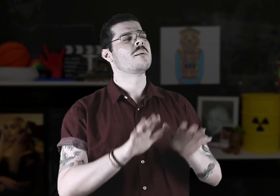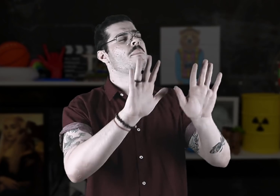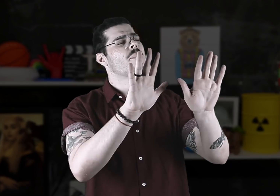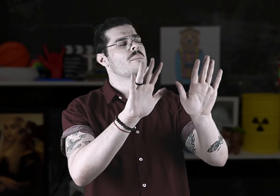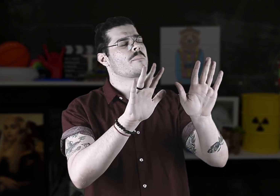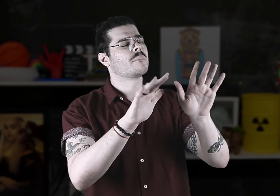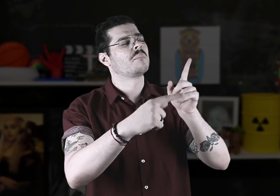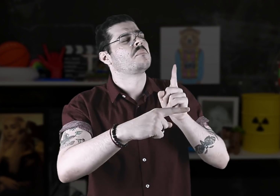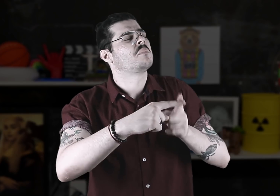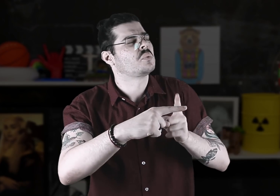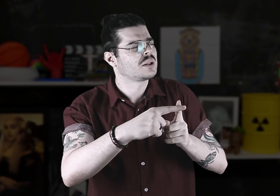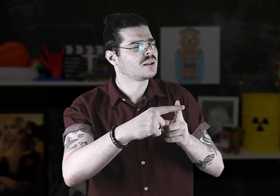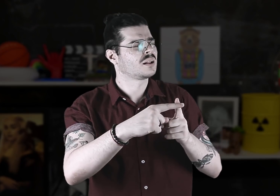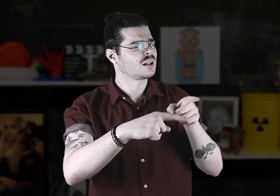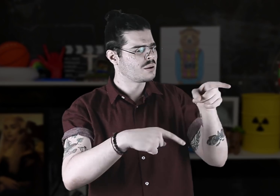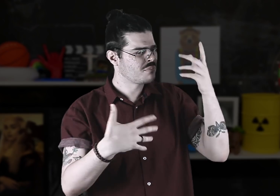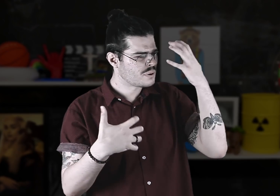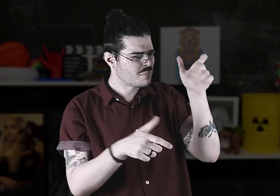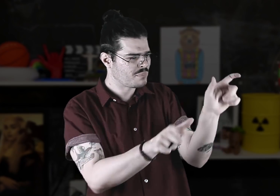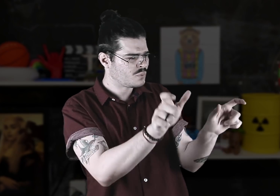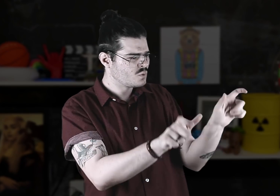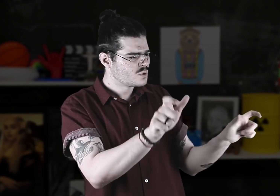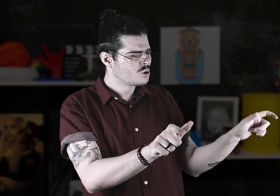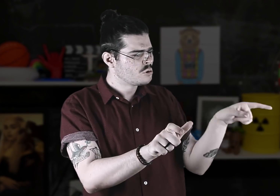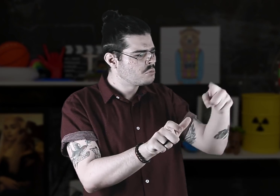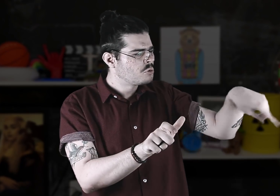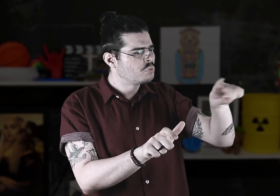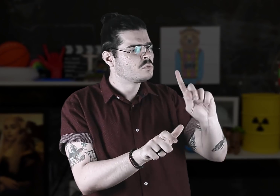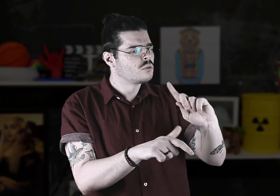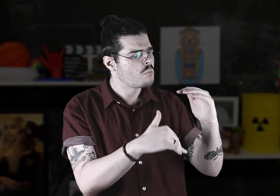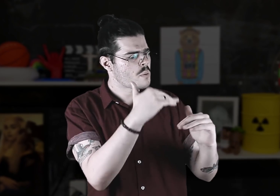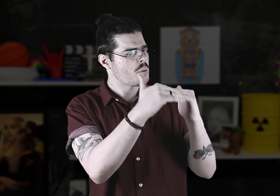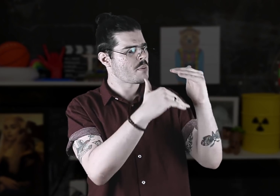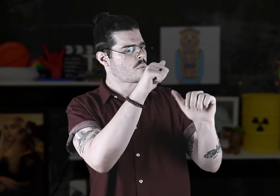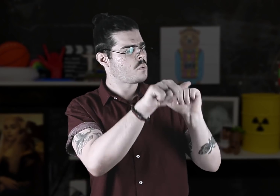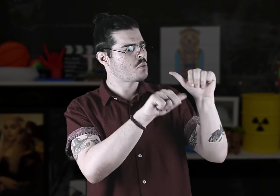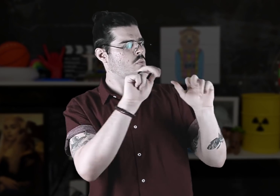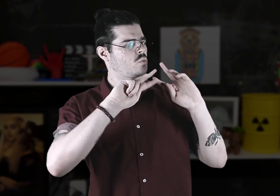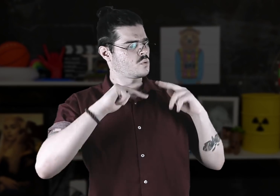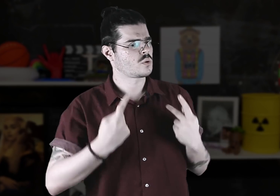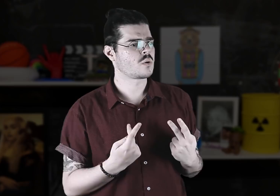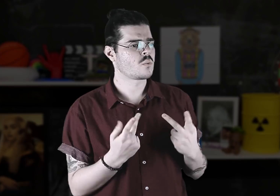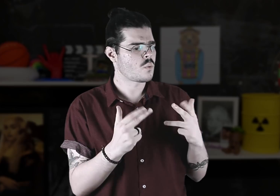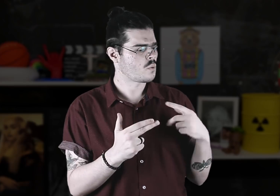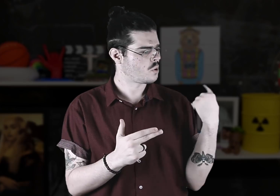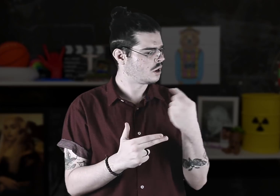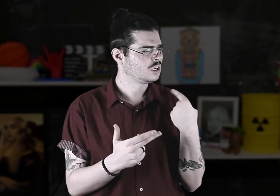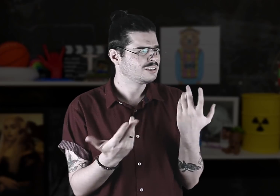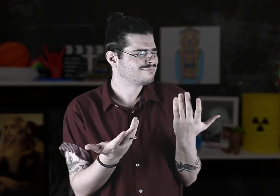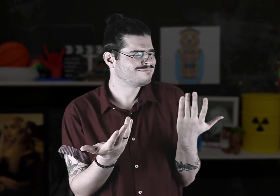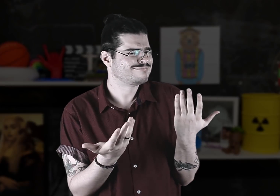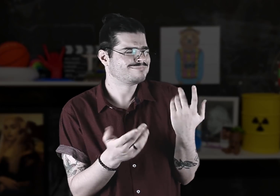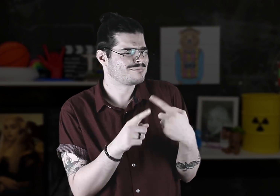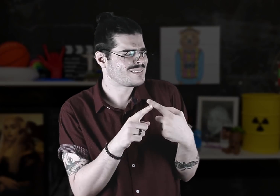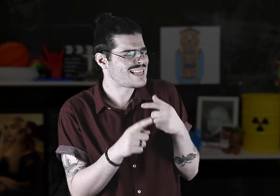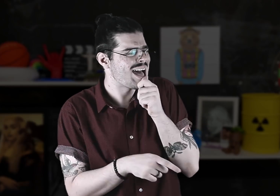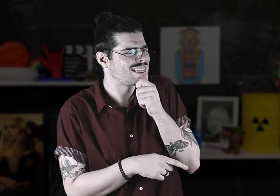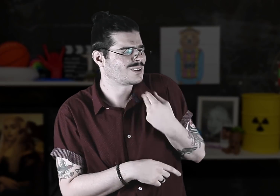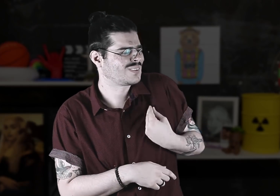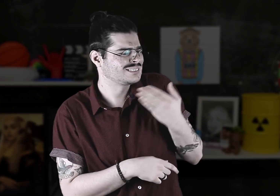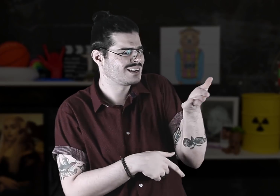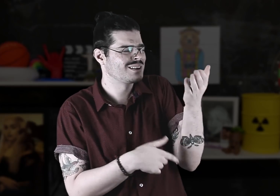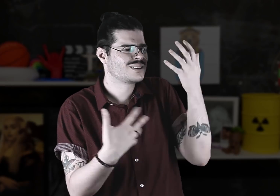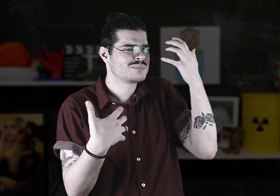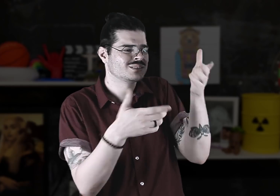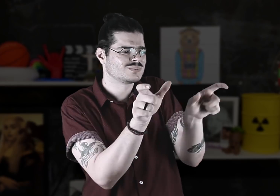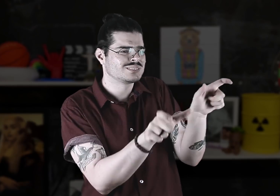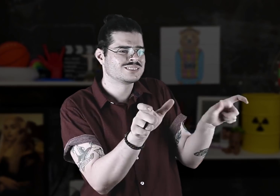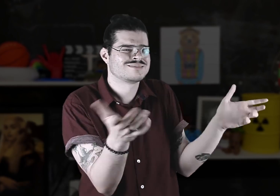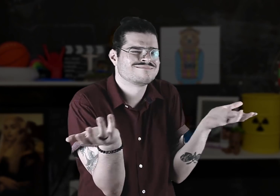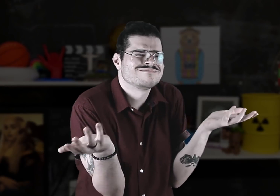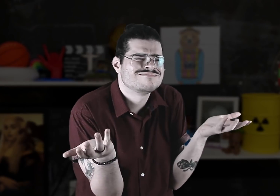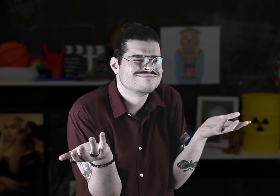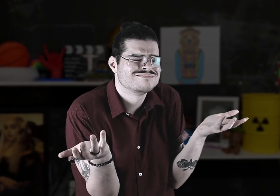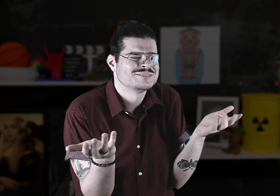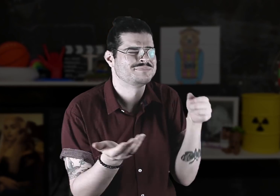If we evolved from monkeys, then why do monkeys still exist?